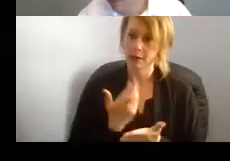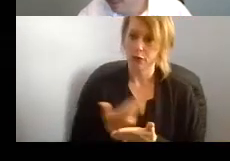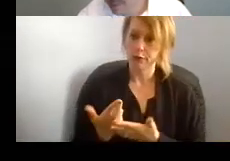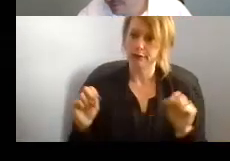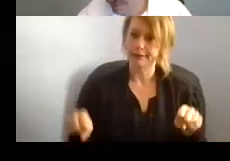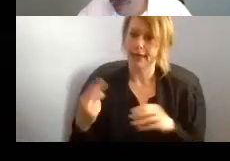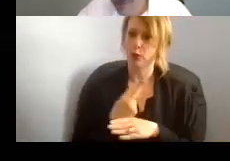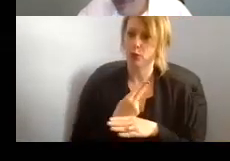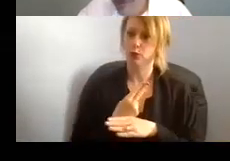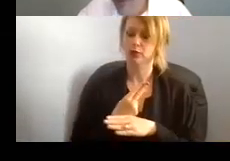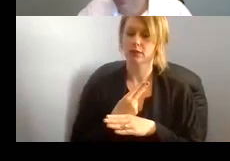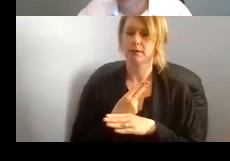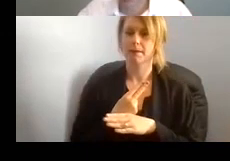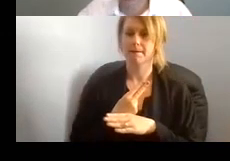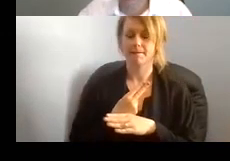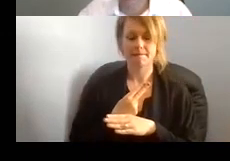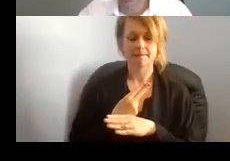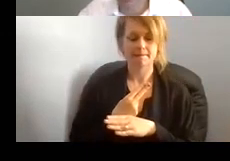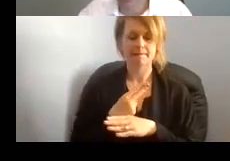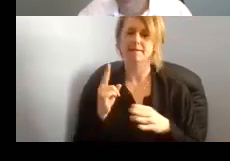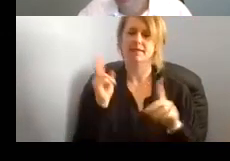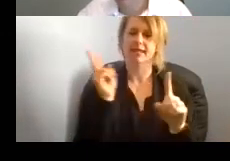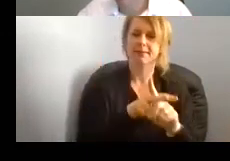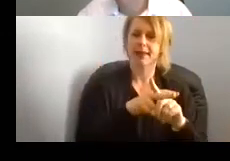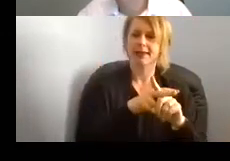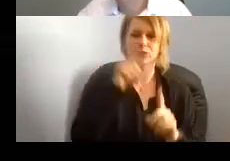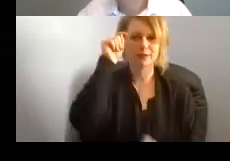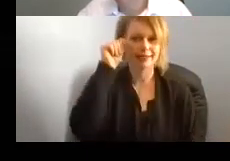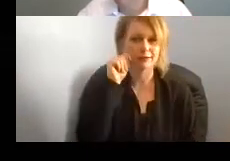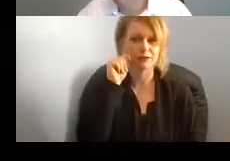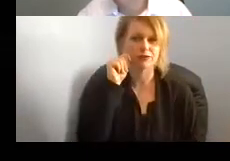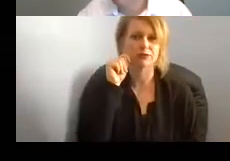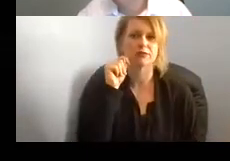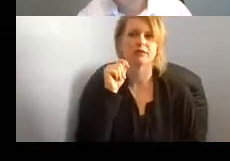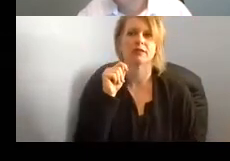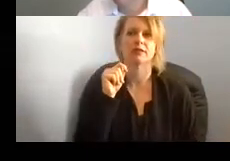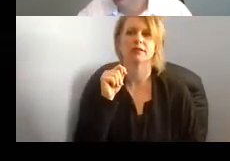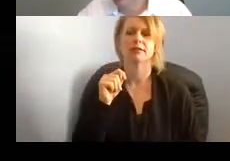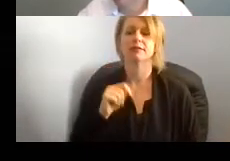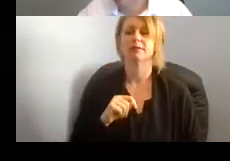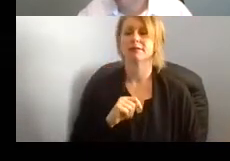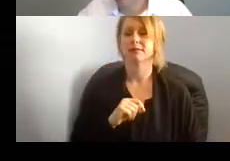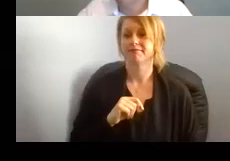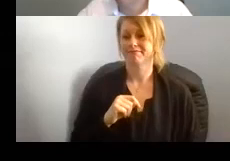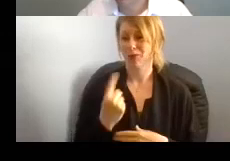there are some books that are for teenagers, for example. The only thing that I would give as a caution is, sometimes books are